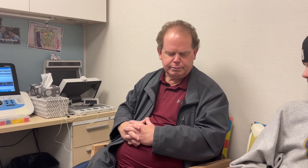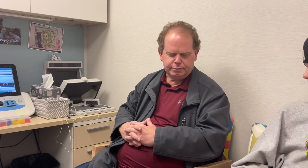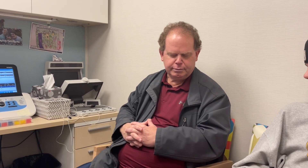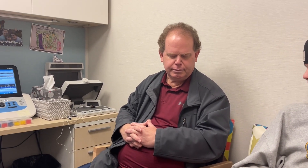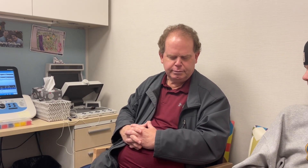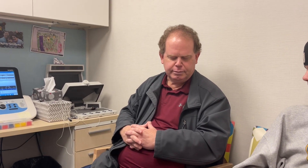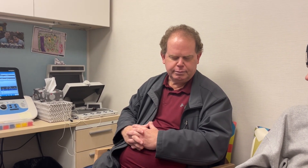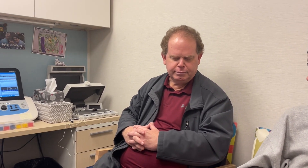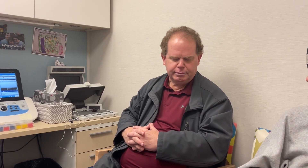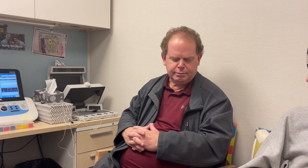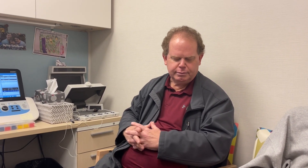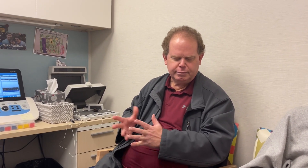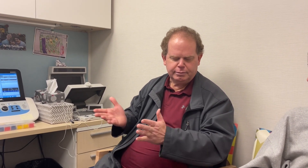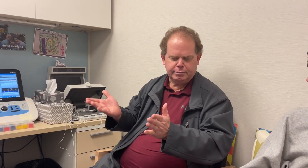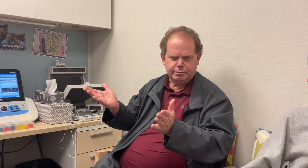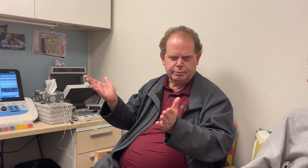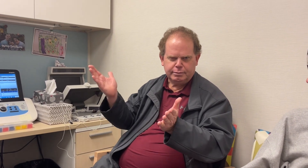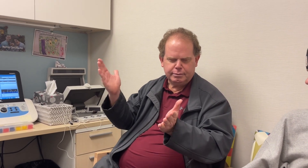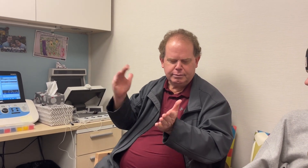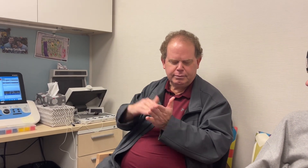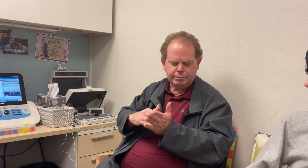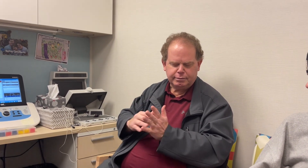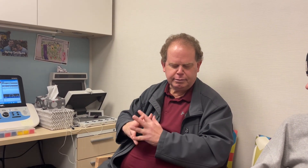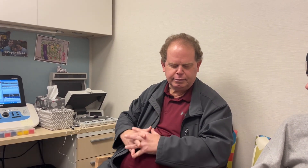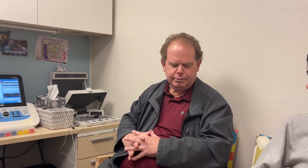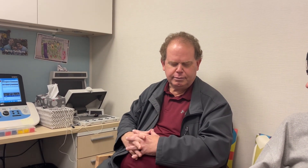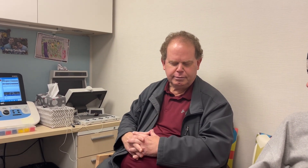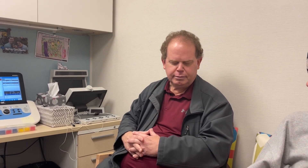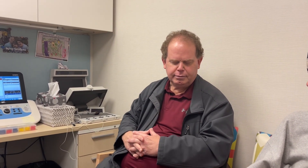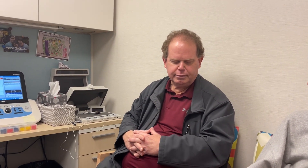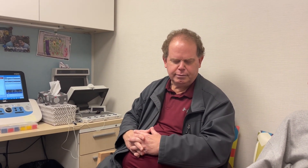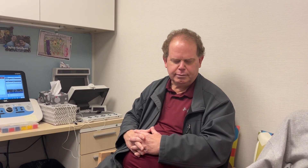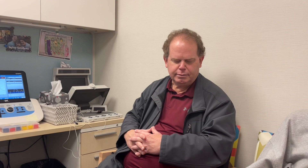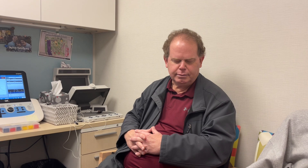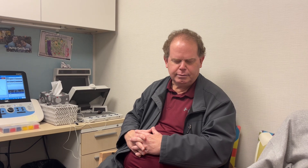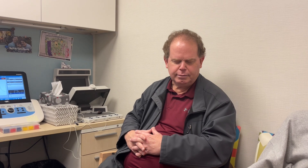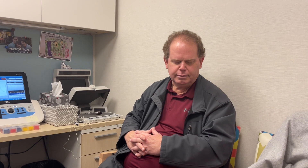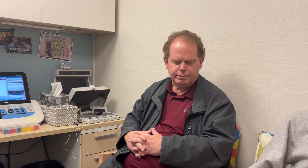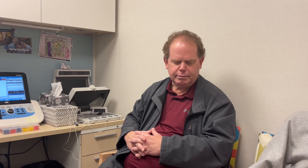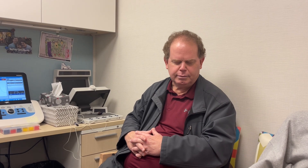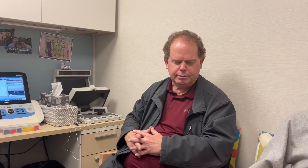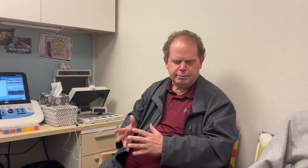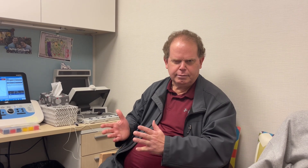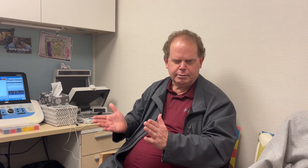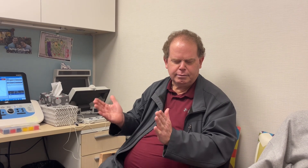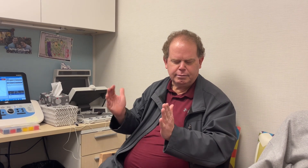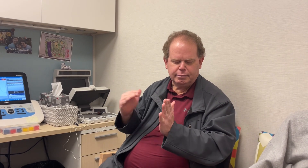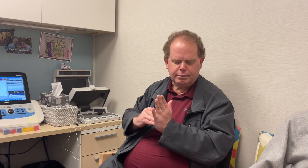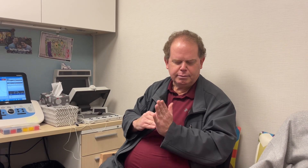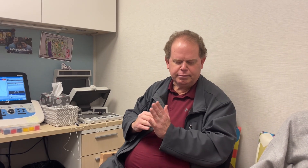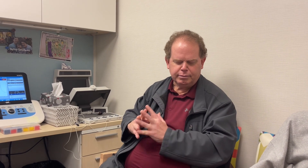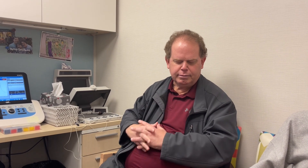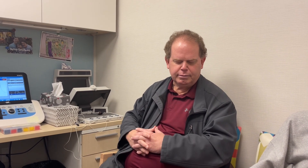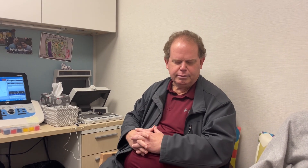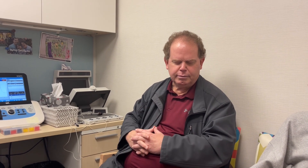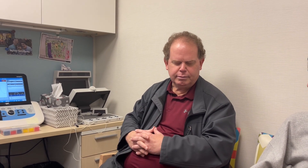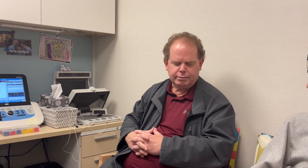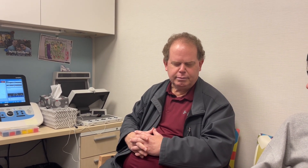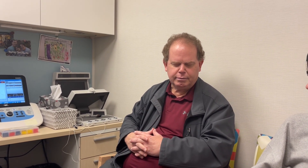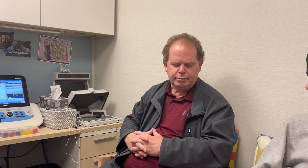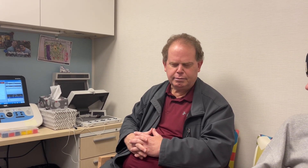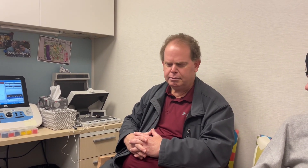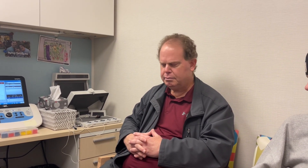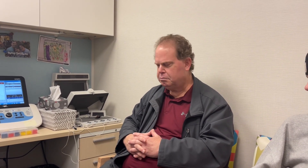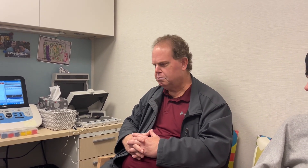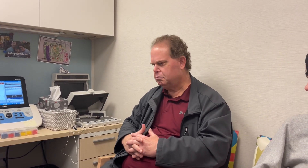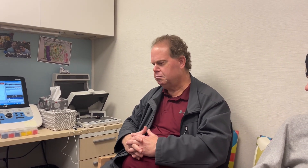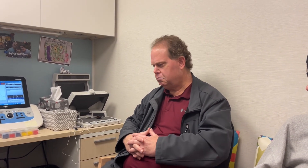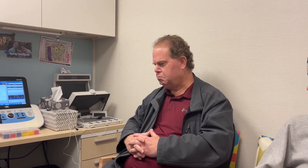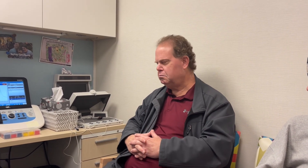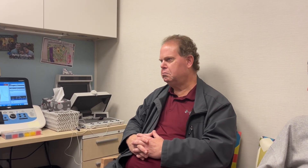voice Mary had a little lamb Mary had a little lamb